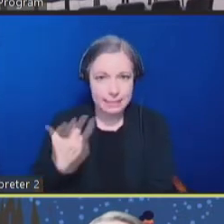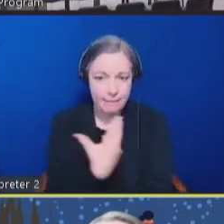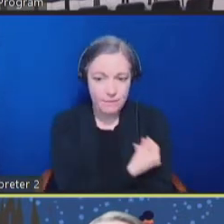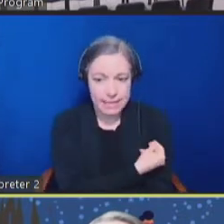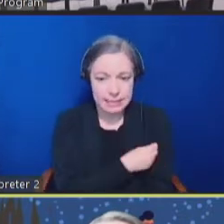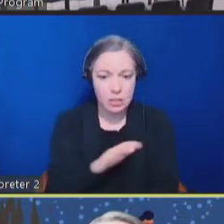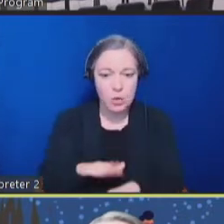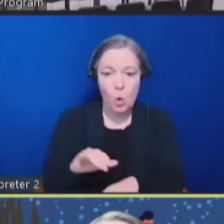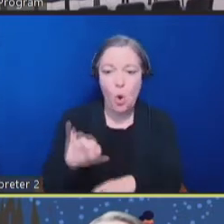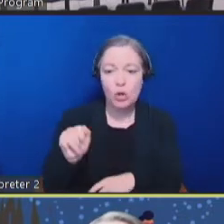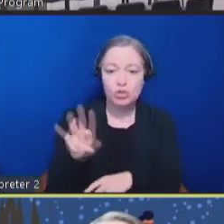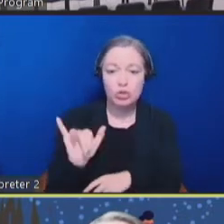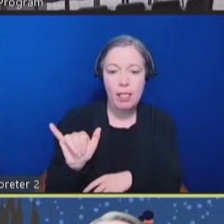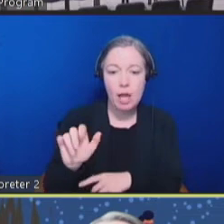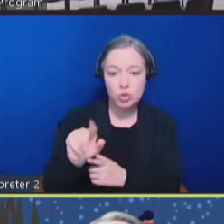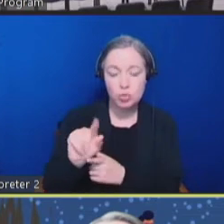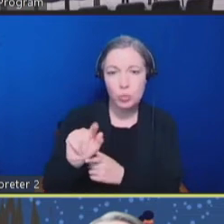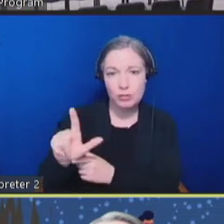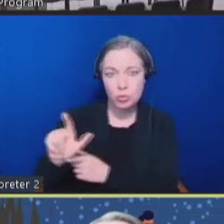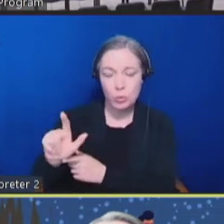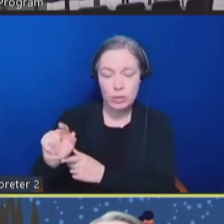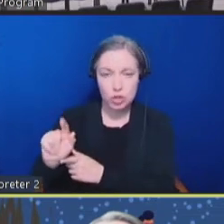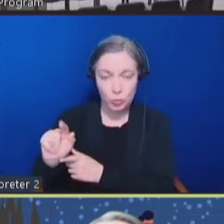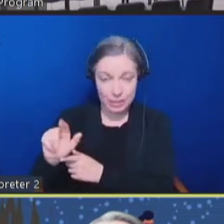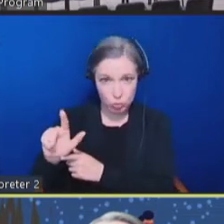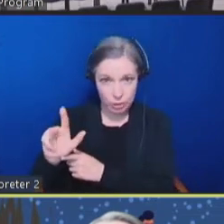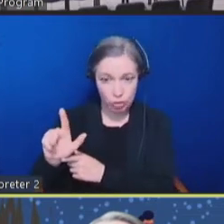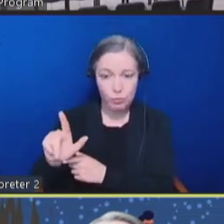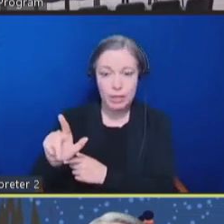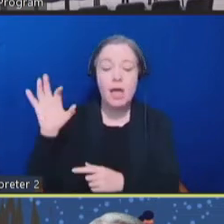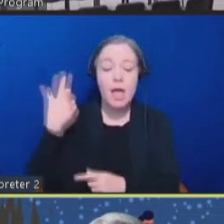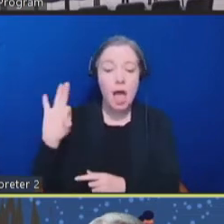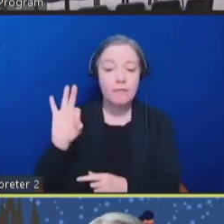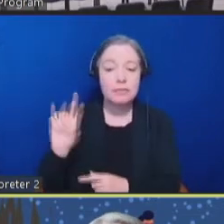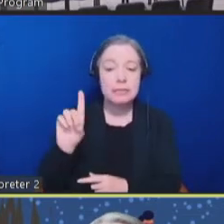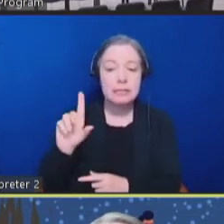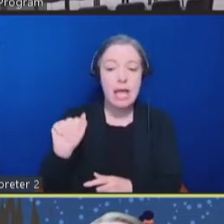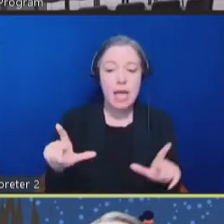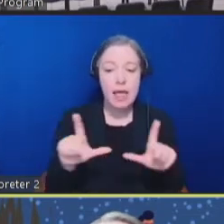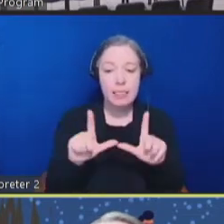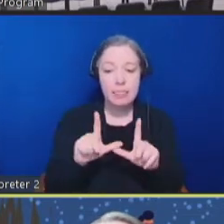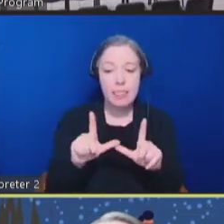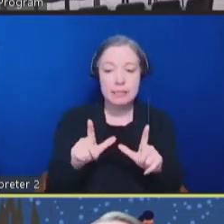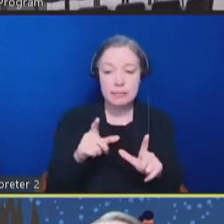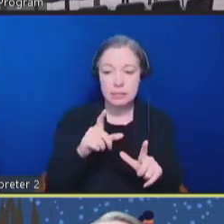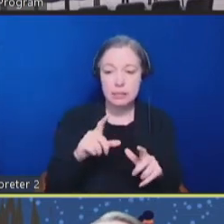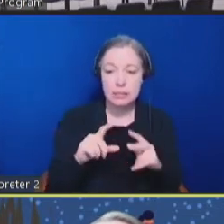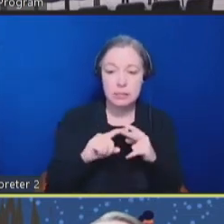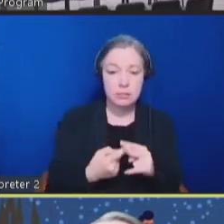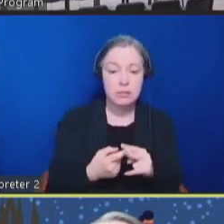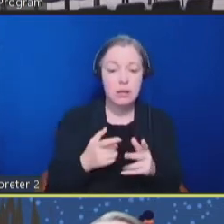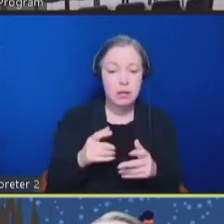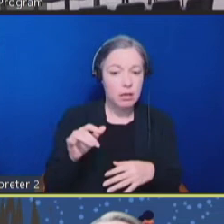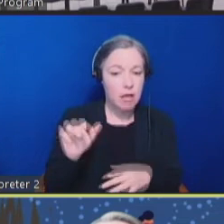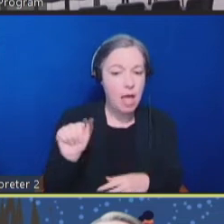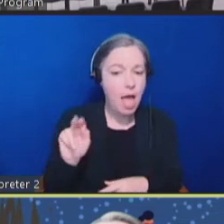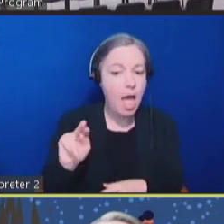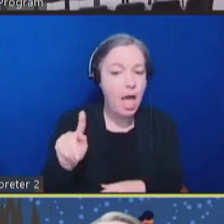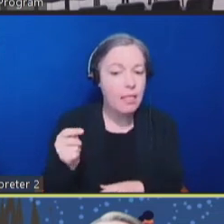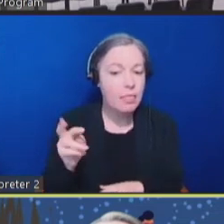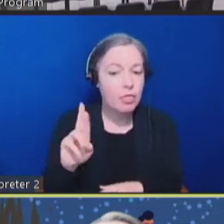Emergent BioSolutions' Cyfendus anthrax vaccine for post-exposure prophylaxis of